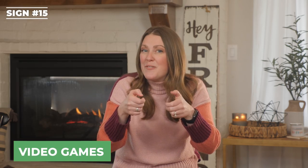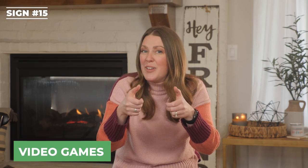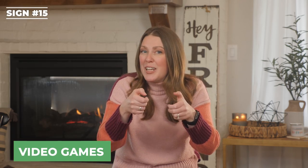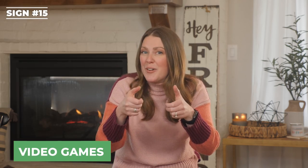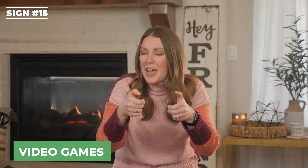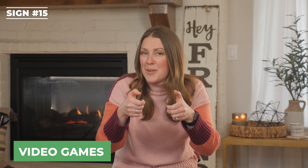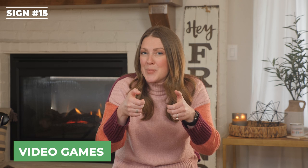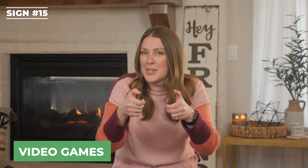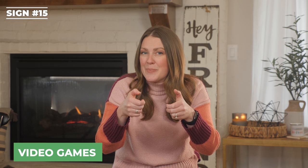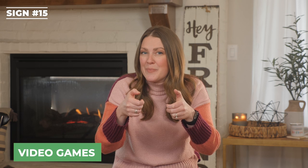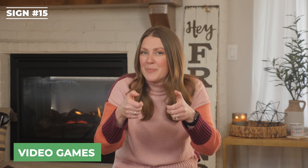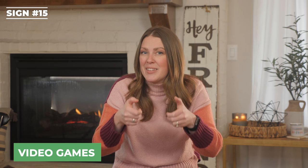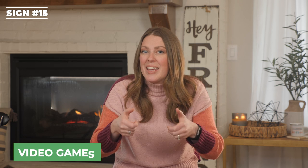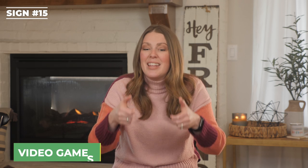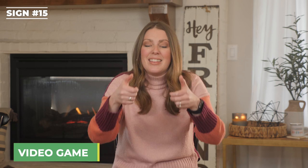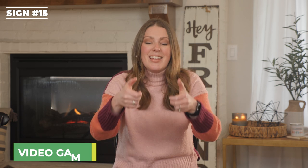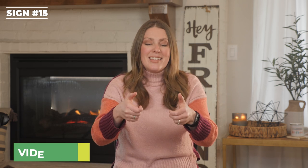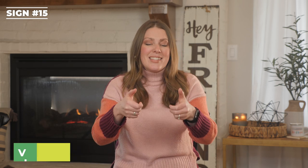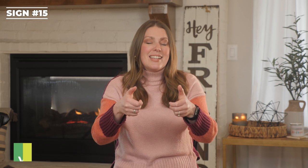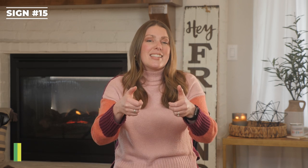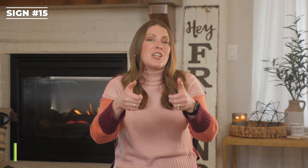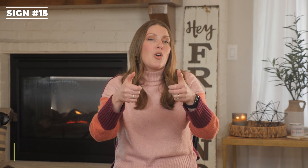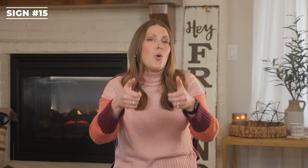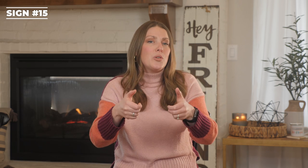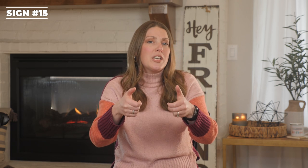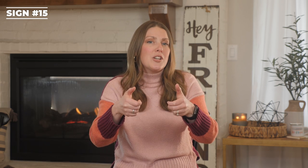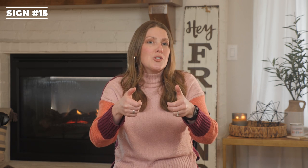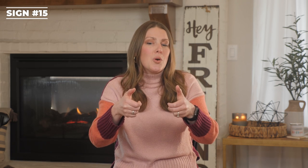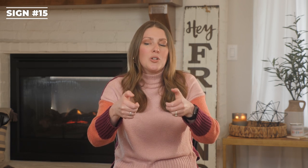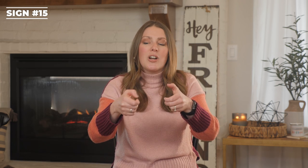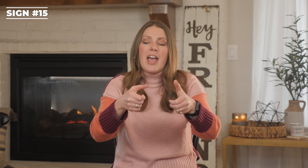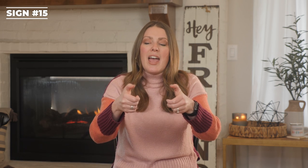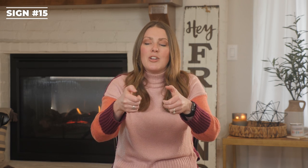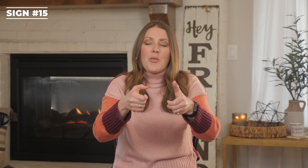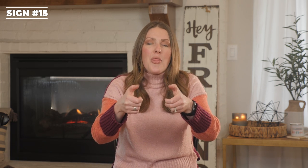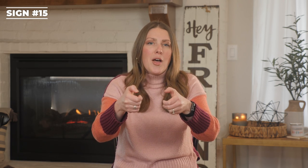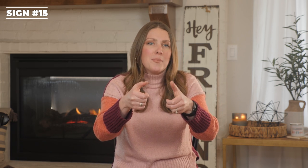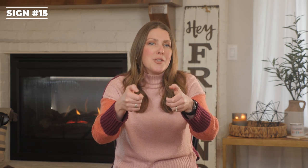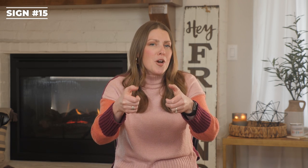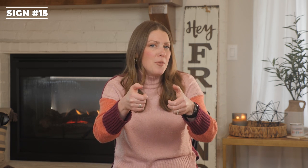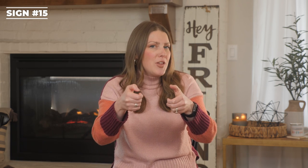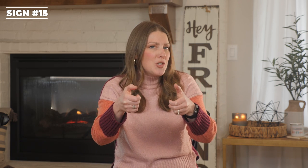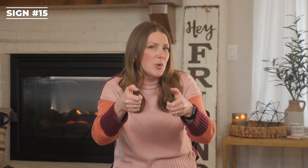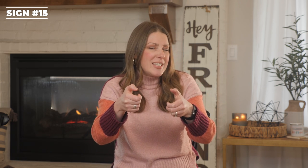video games' this is like you're holding a controller and your thumbs are moving the